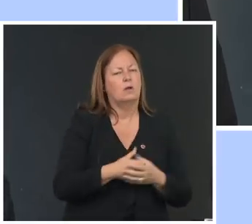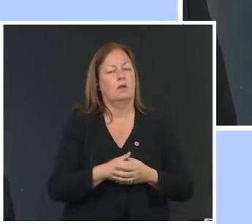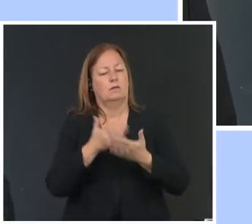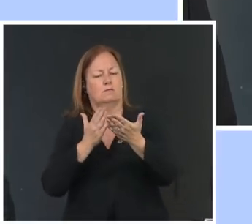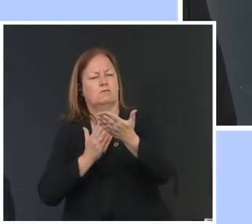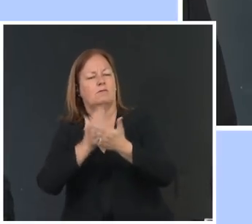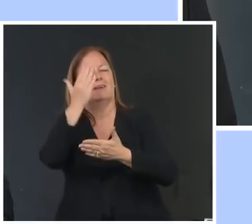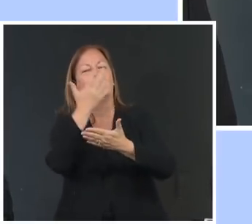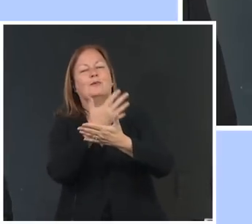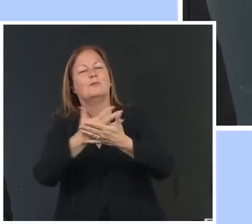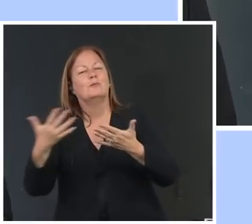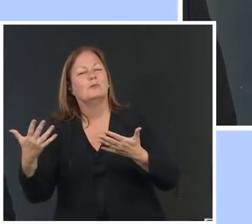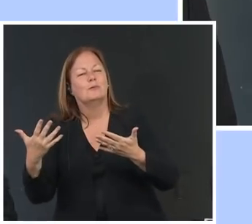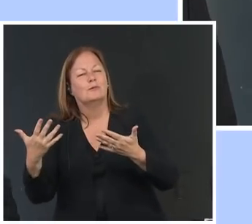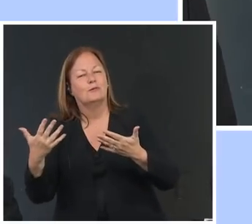is a topic of